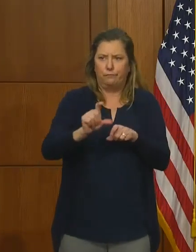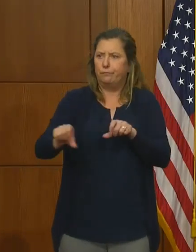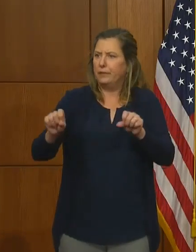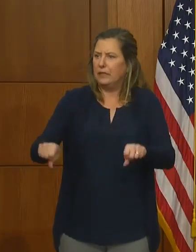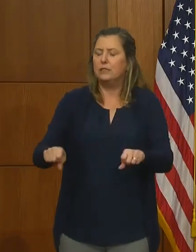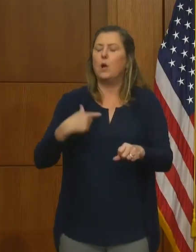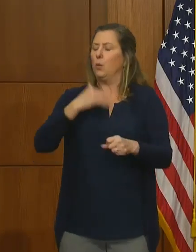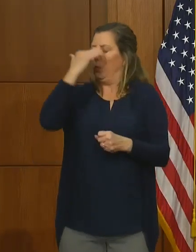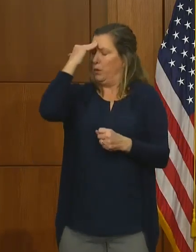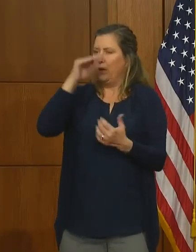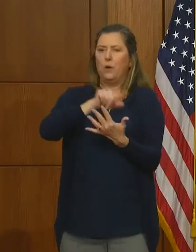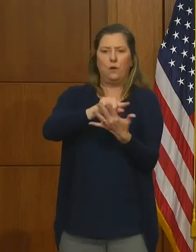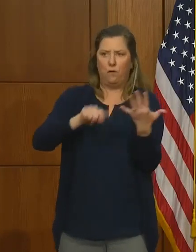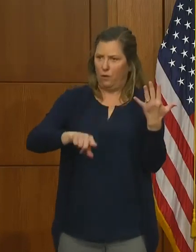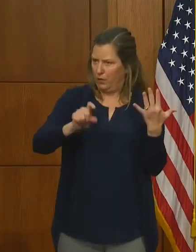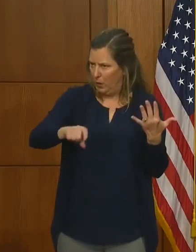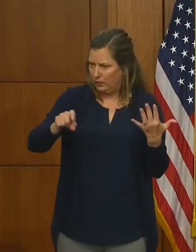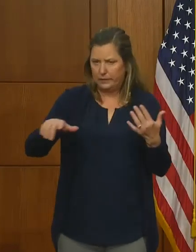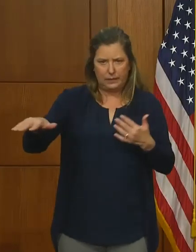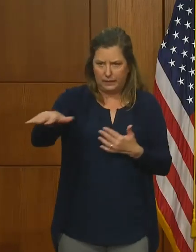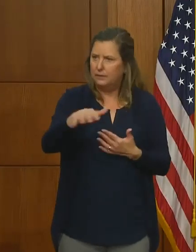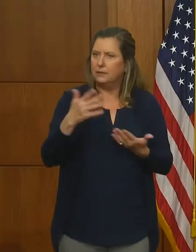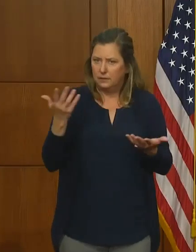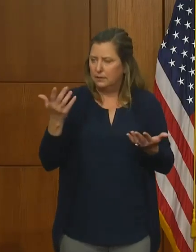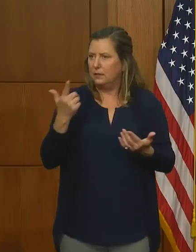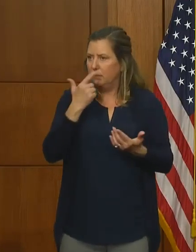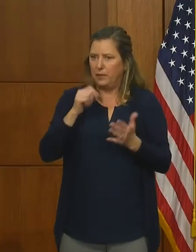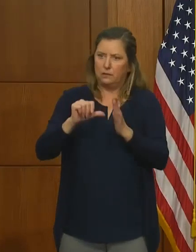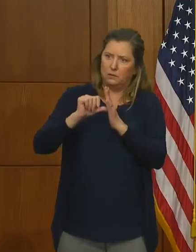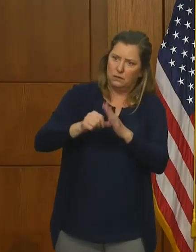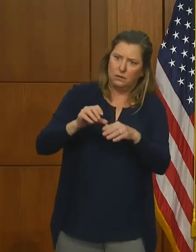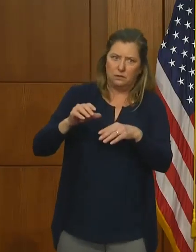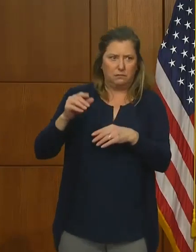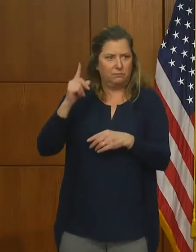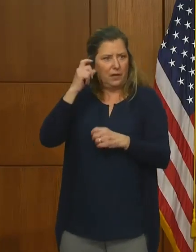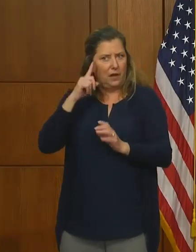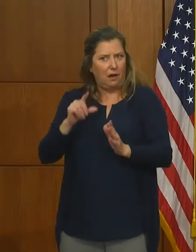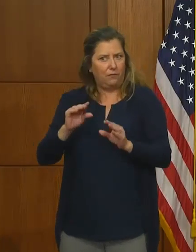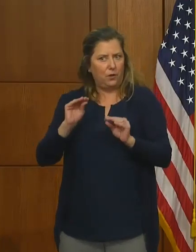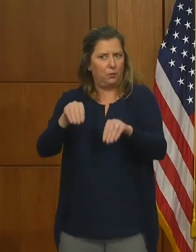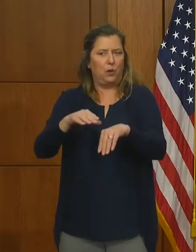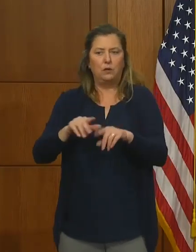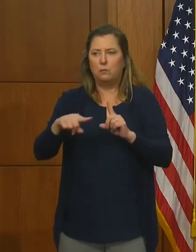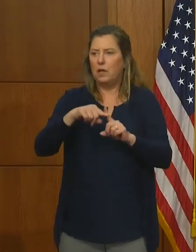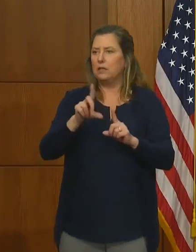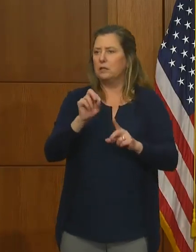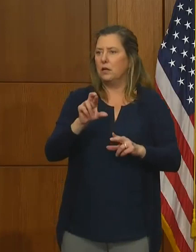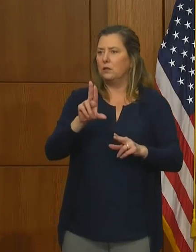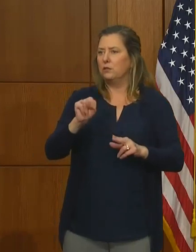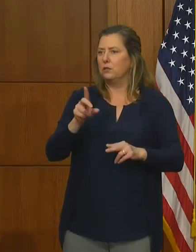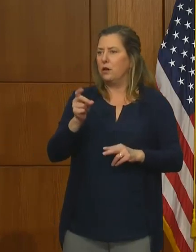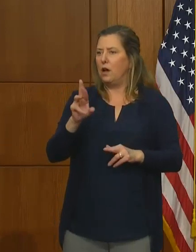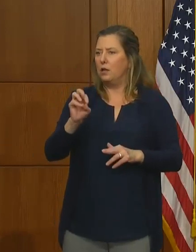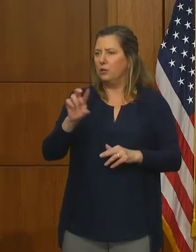GENERAL FUND AND JUST THE NORMAL BUT- BECAUSE- OF. BE AWARE OF ALL. THE A BIG IS A